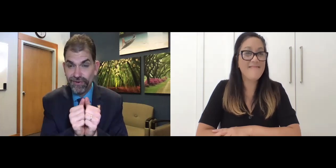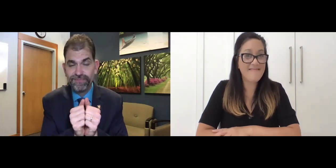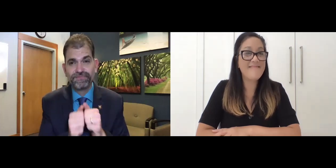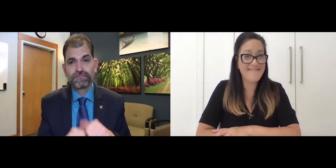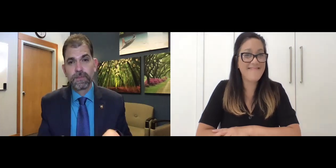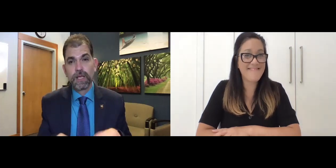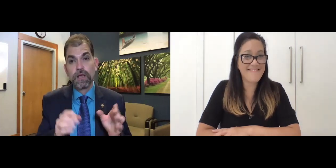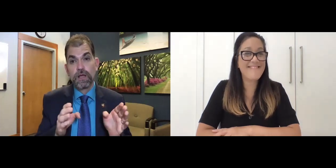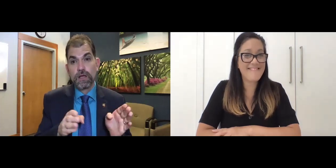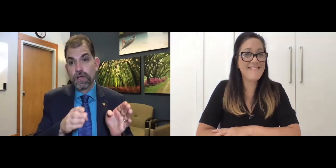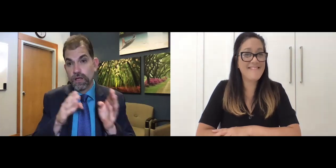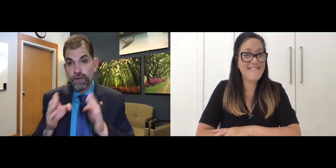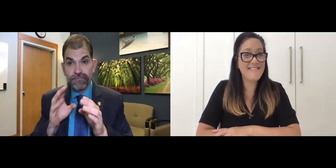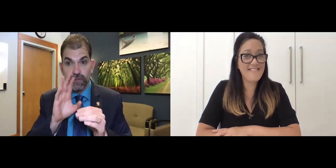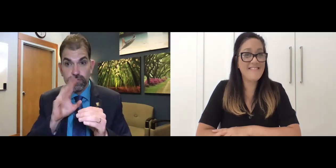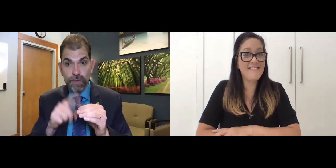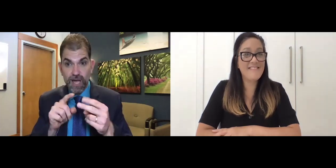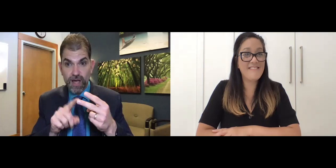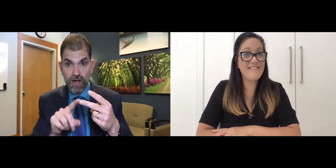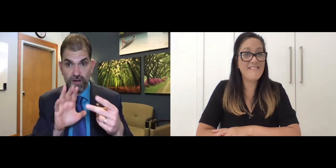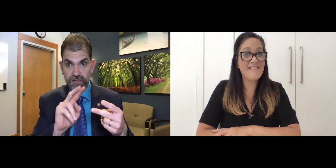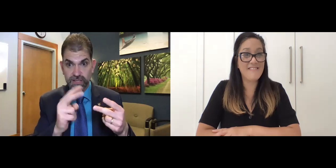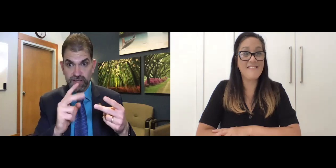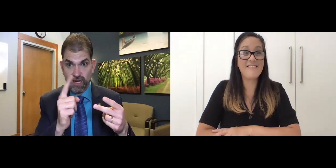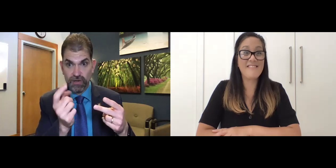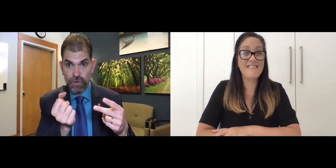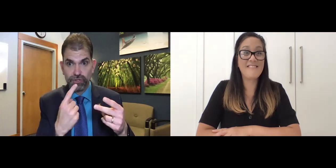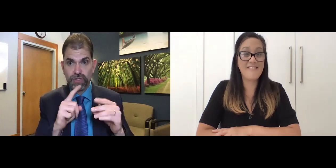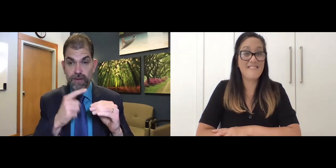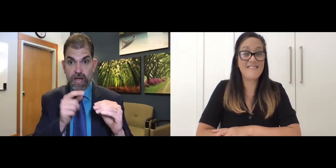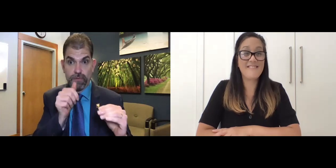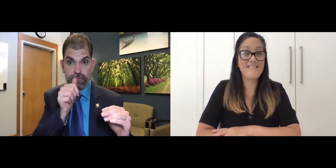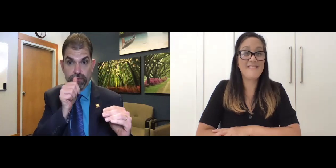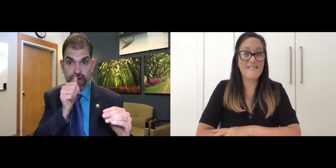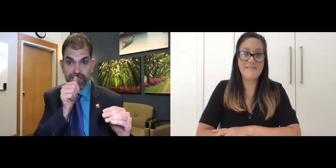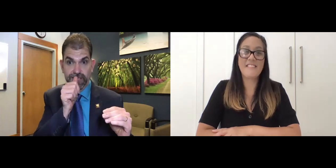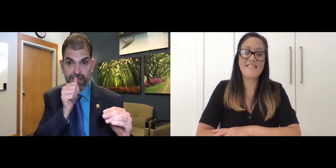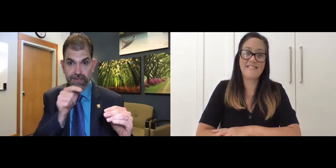you know physical problems and emotional problems may go hand in hand.